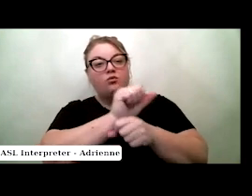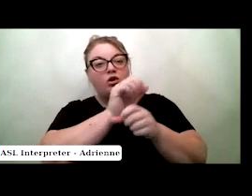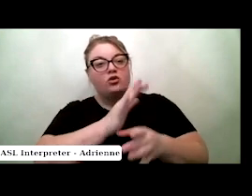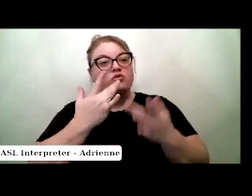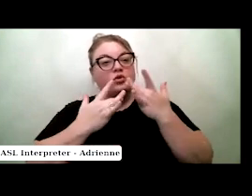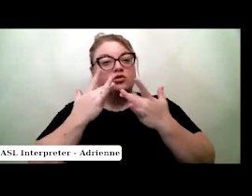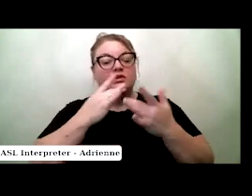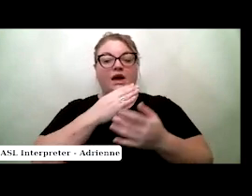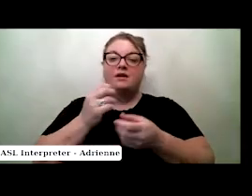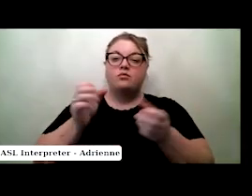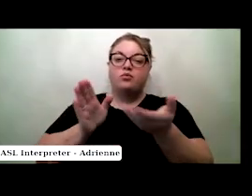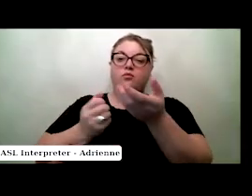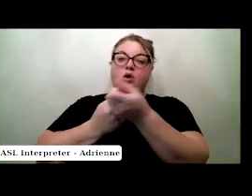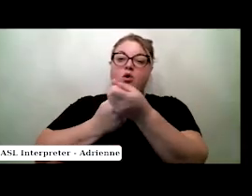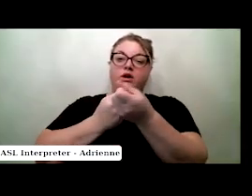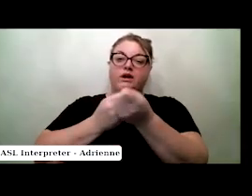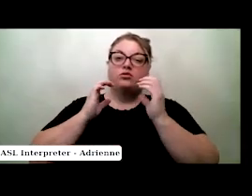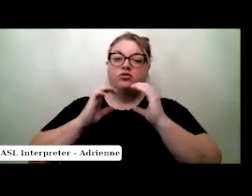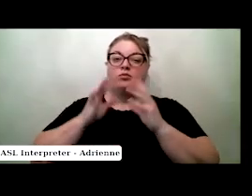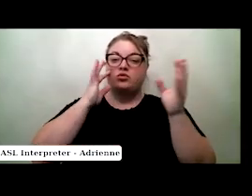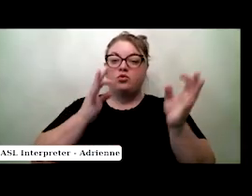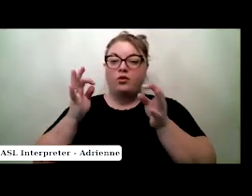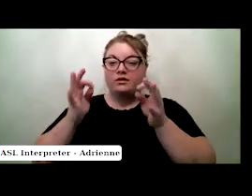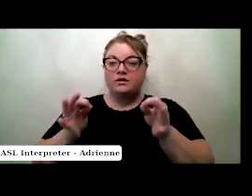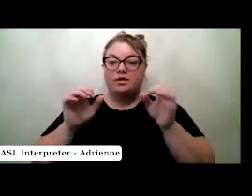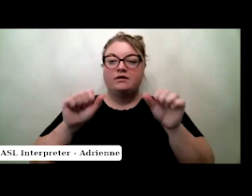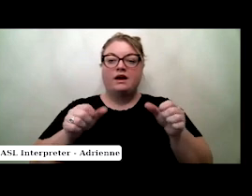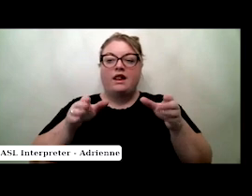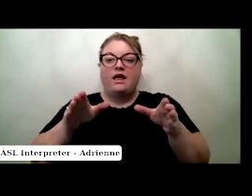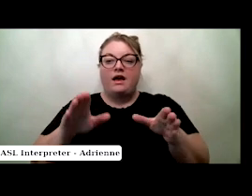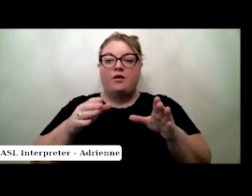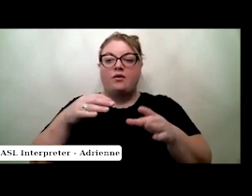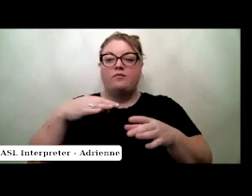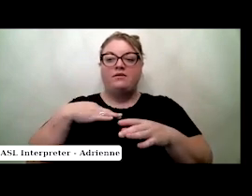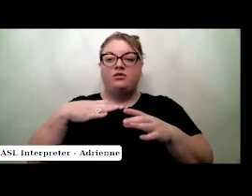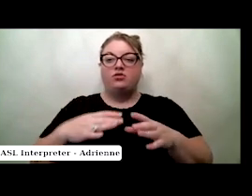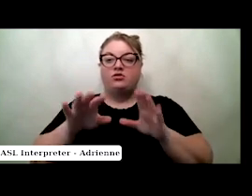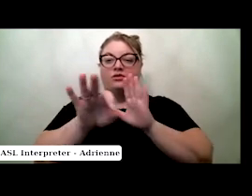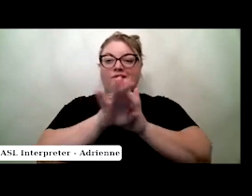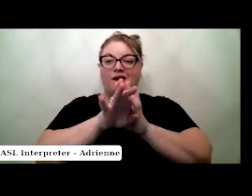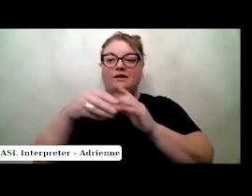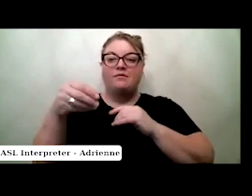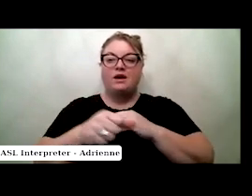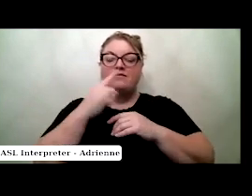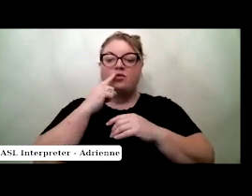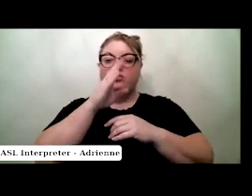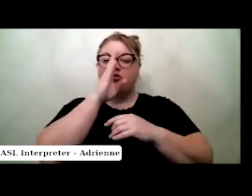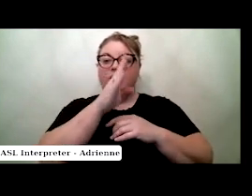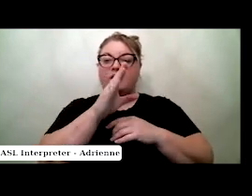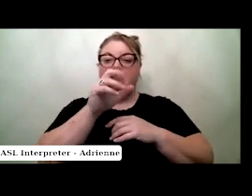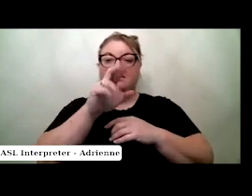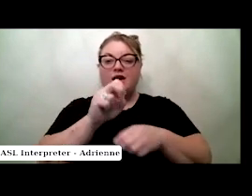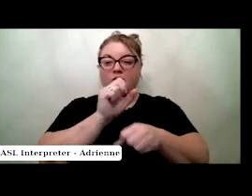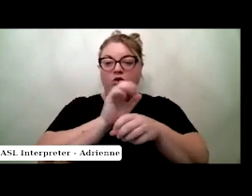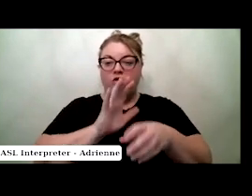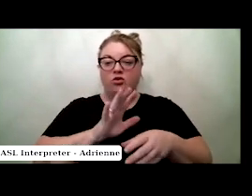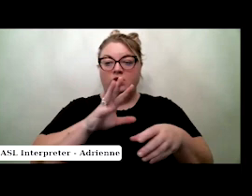Self. Directed models can allow beneficiaries to select and pay for direct care workers, including family caregivers.